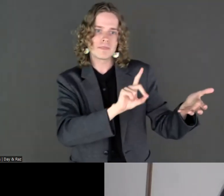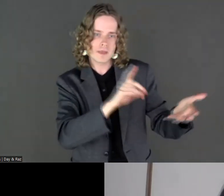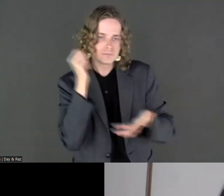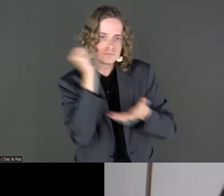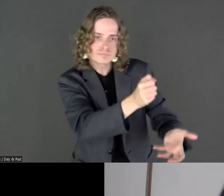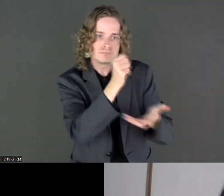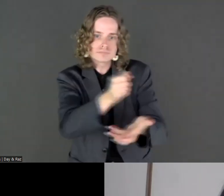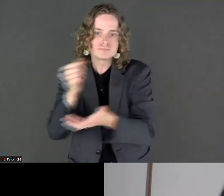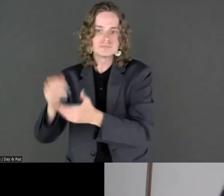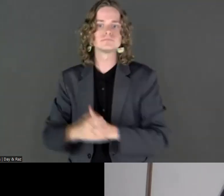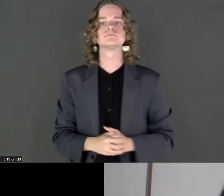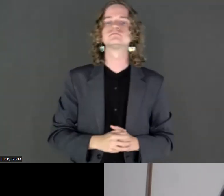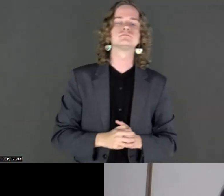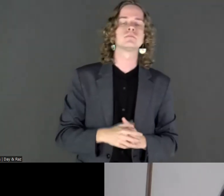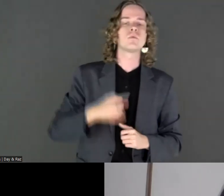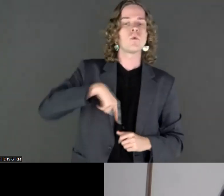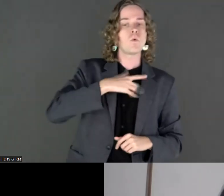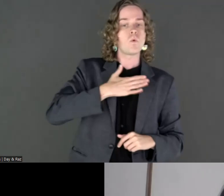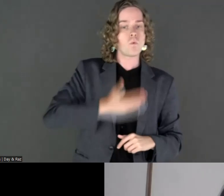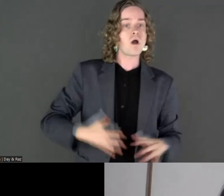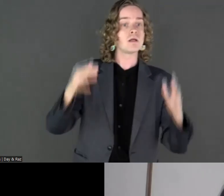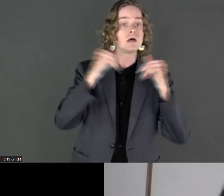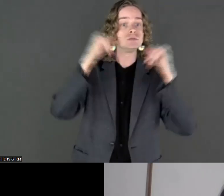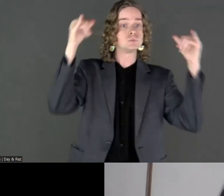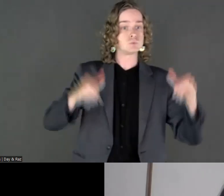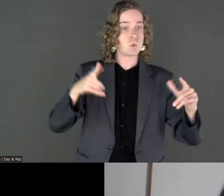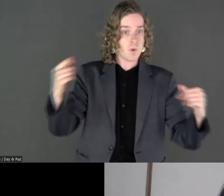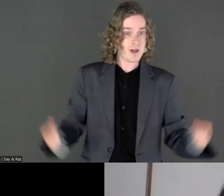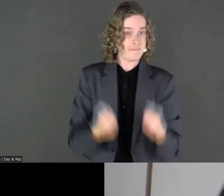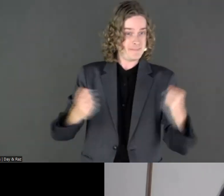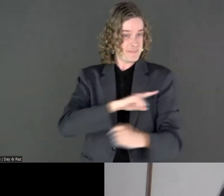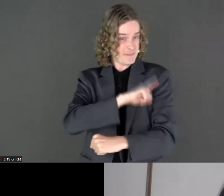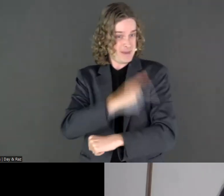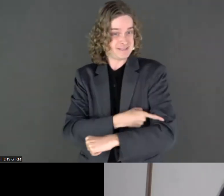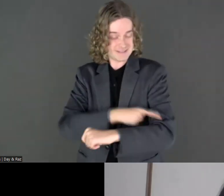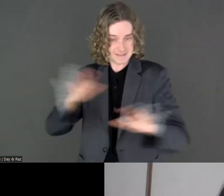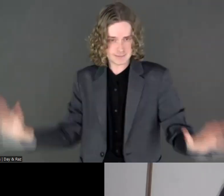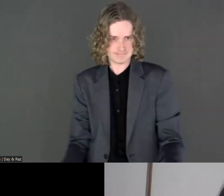institutional capacity strengthening for OPDs, as well as capacity building for humanitarian actors